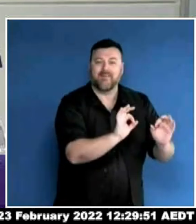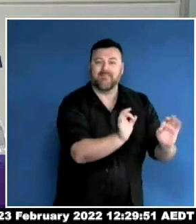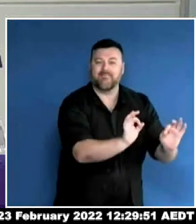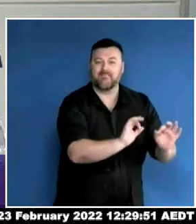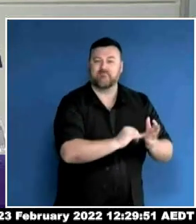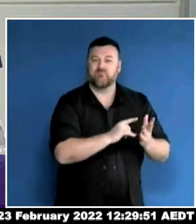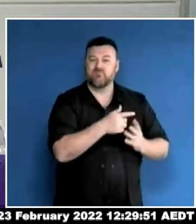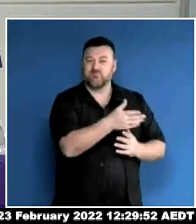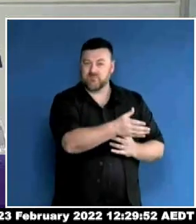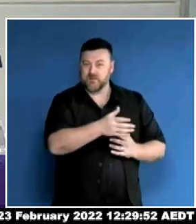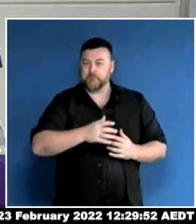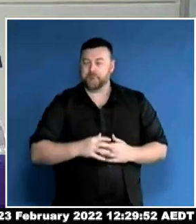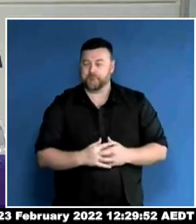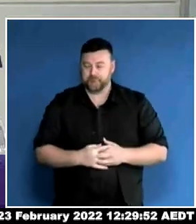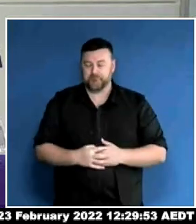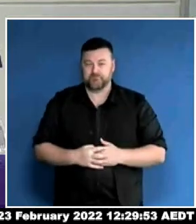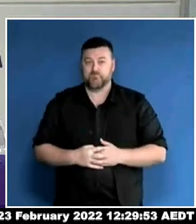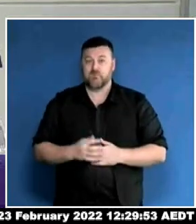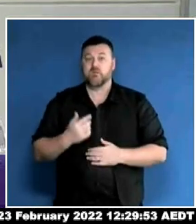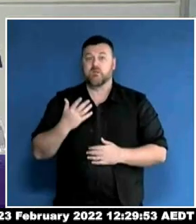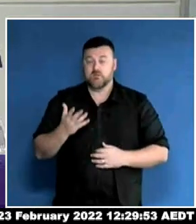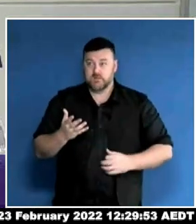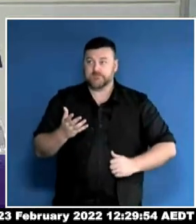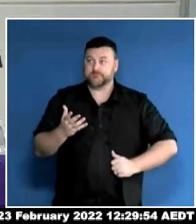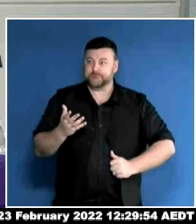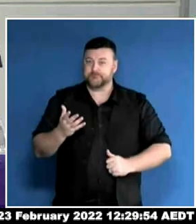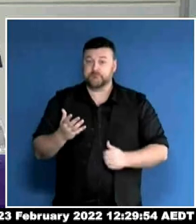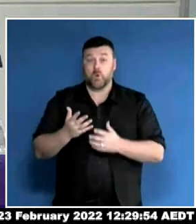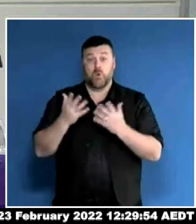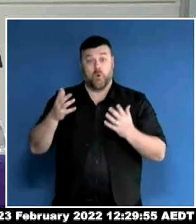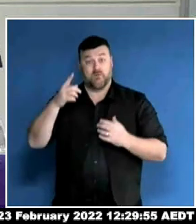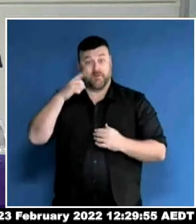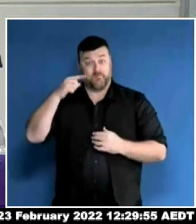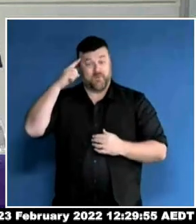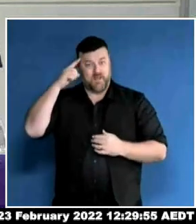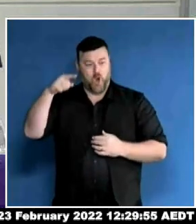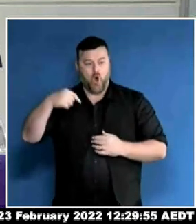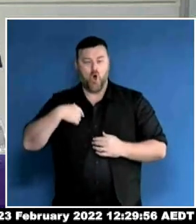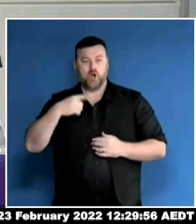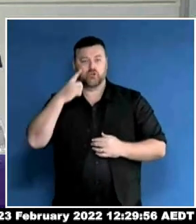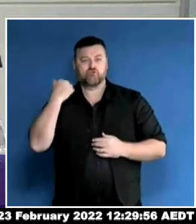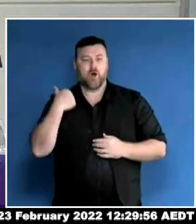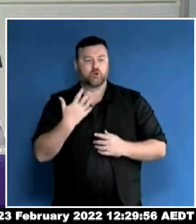that they are trying to protect a disabled young person and so they wrap them up in cotton wool is a common phrase we've heard.